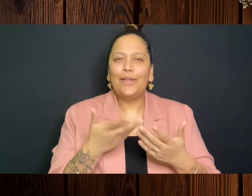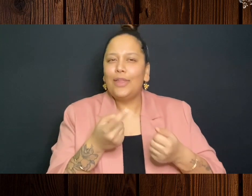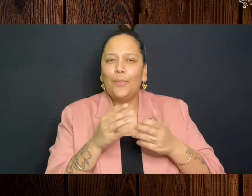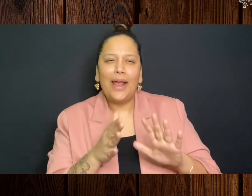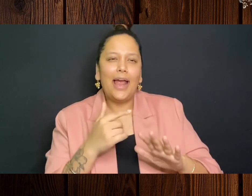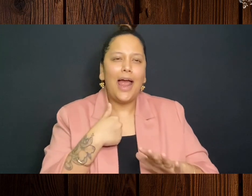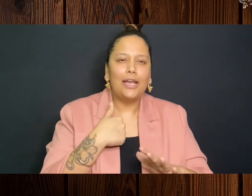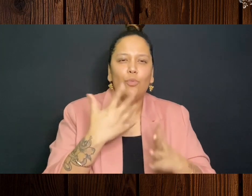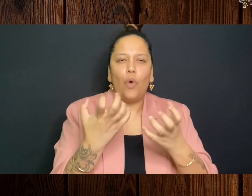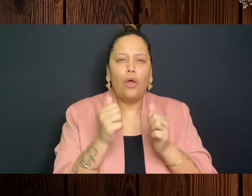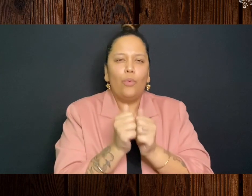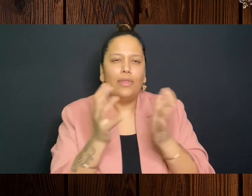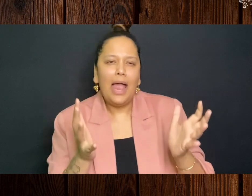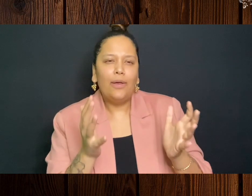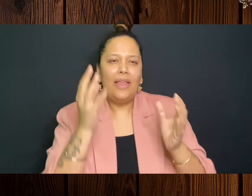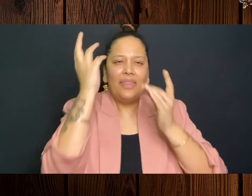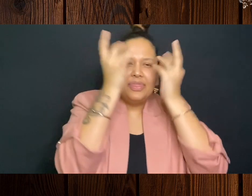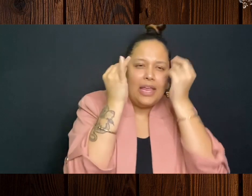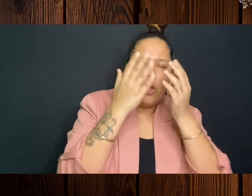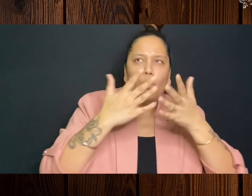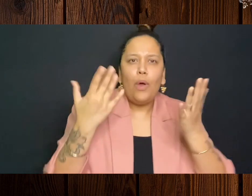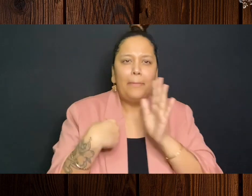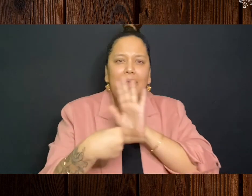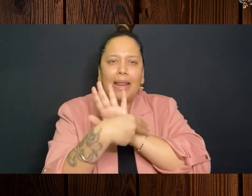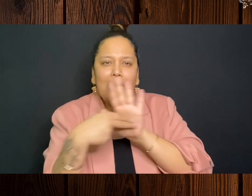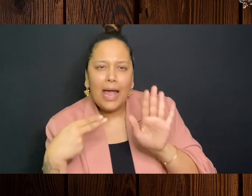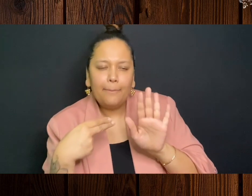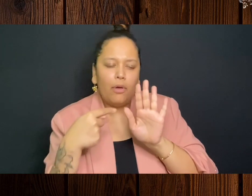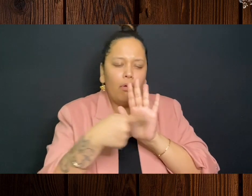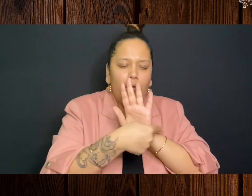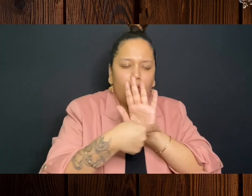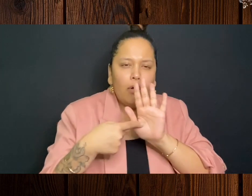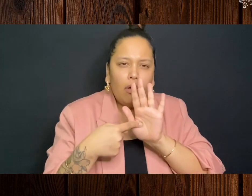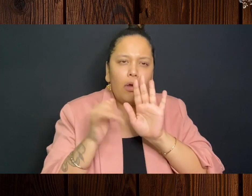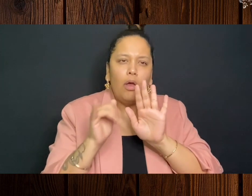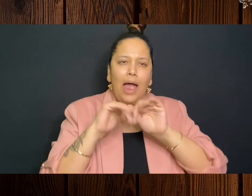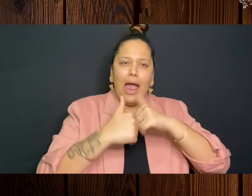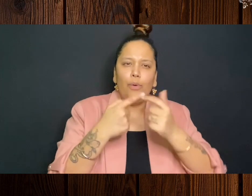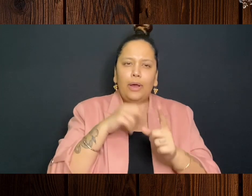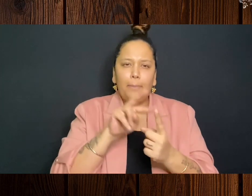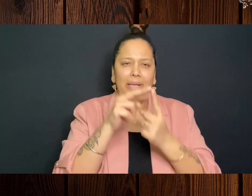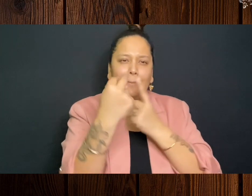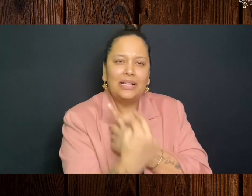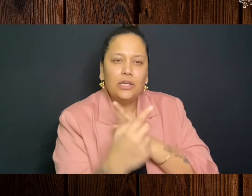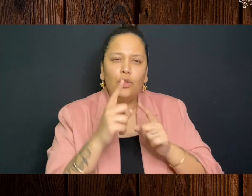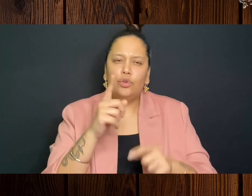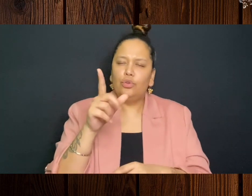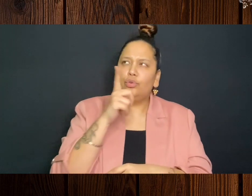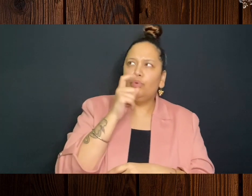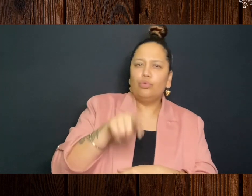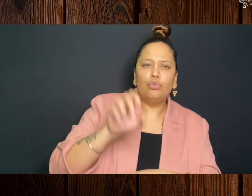wanted to without even thinking about what the label was or how it was be perceived? Or who would you know, what